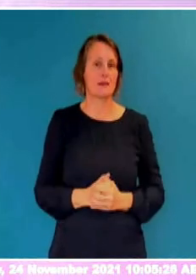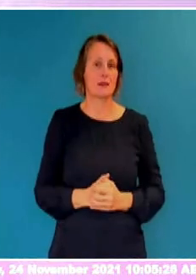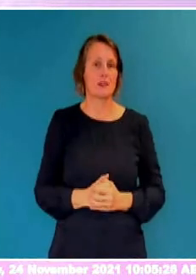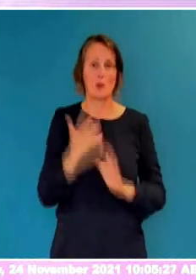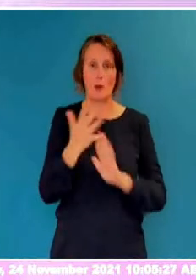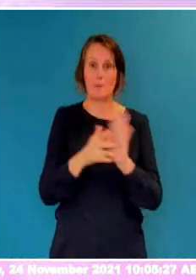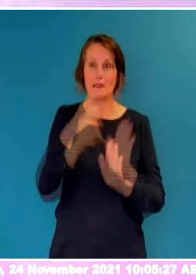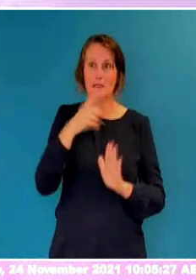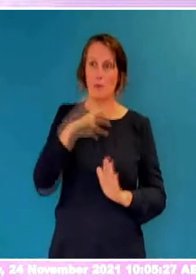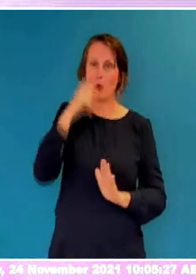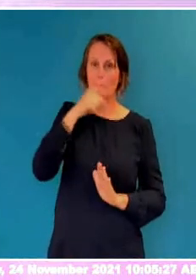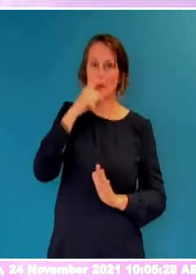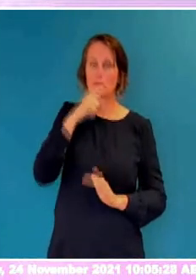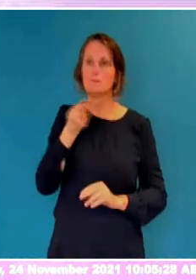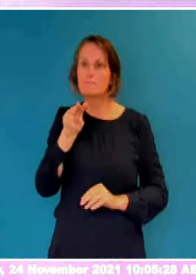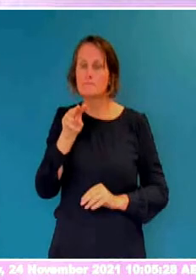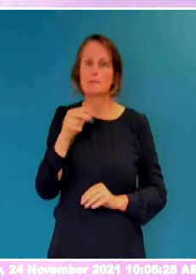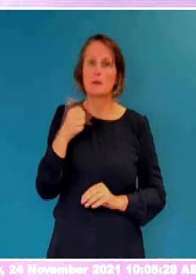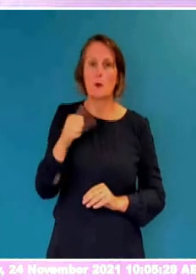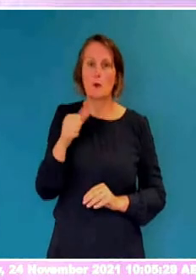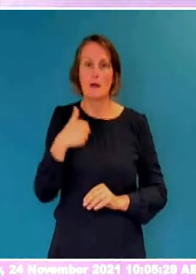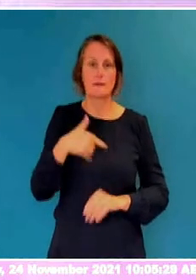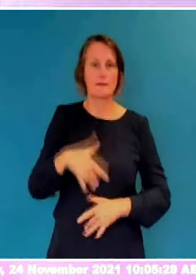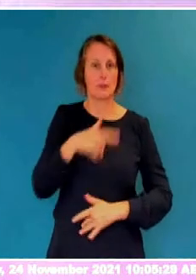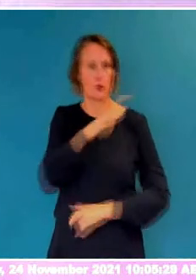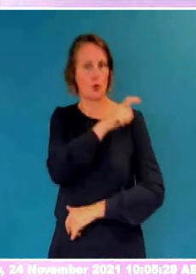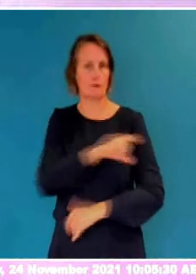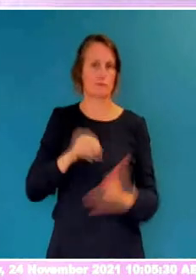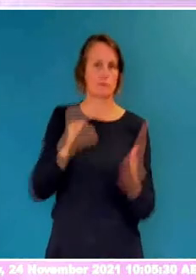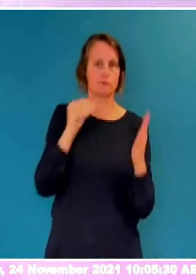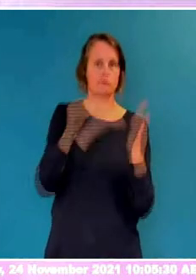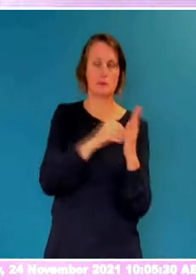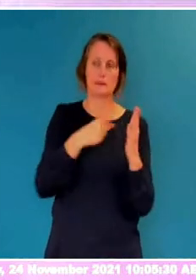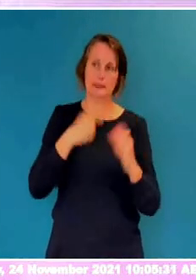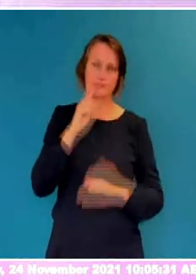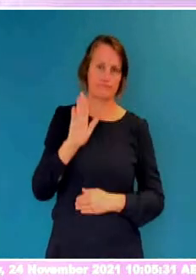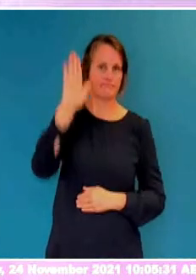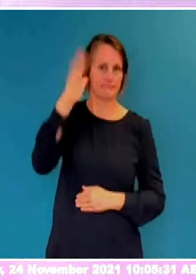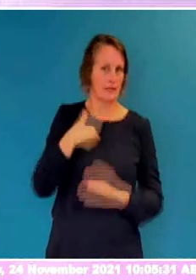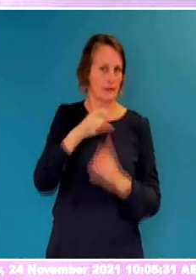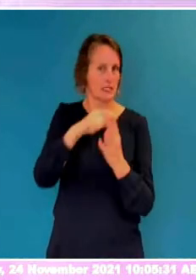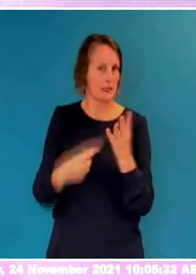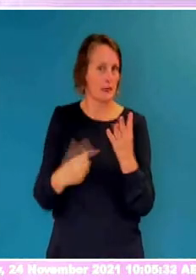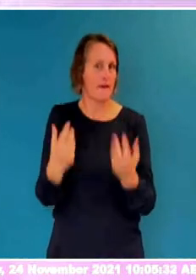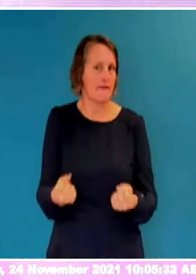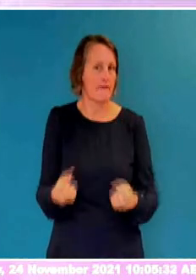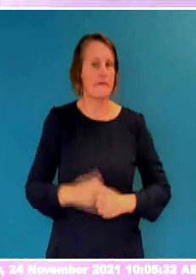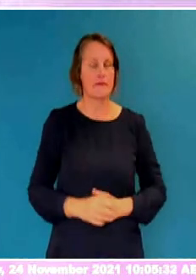aware of it and being more confident in being able to identify. Thank you.